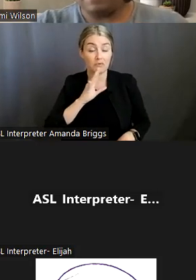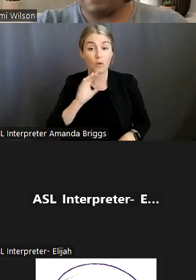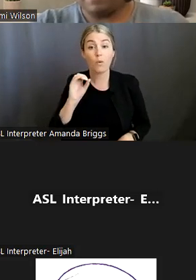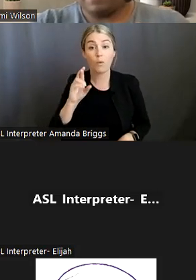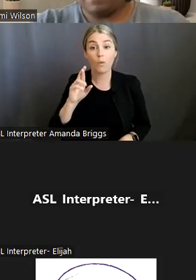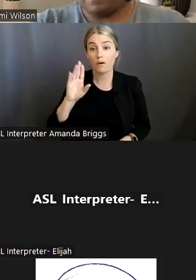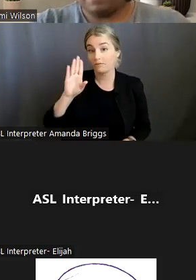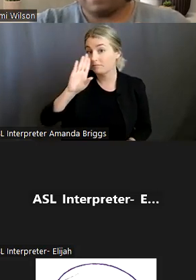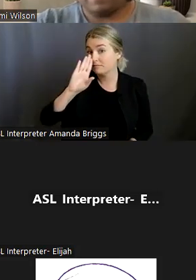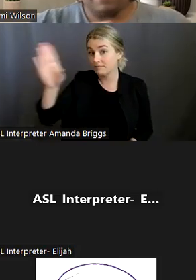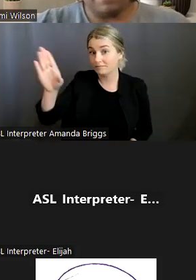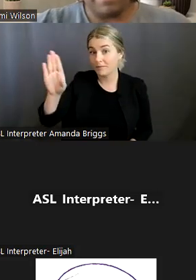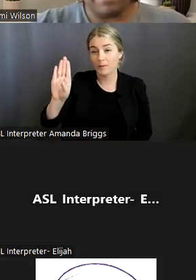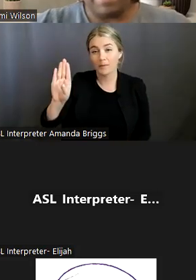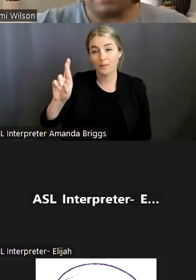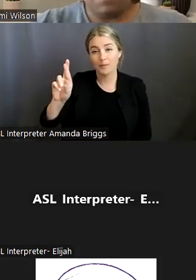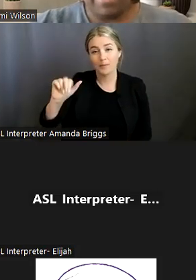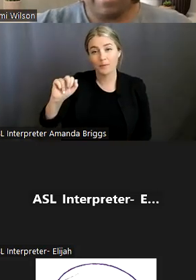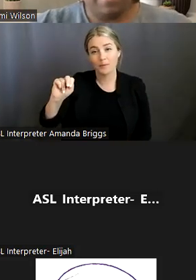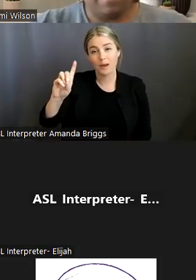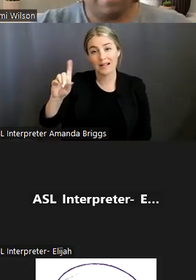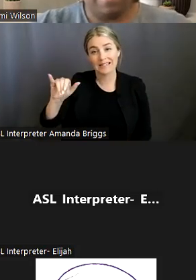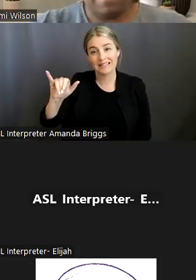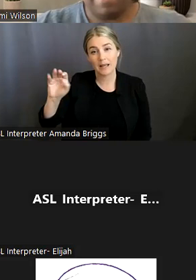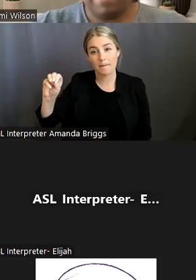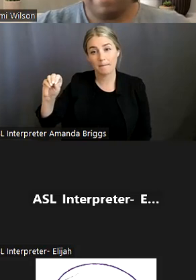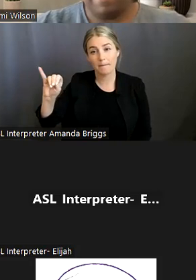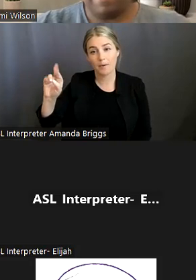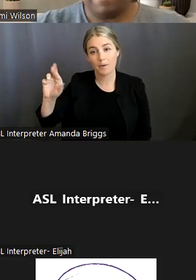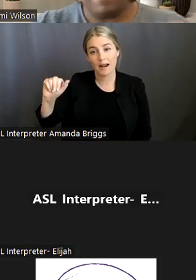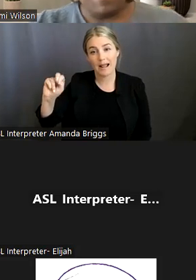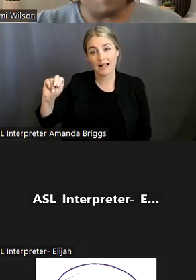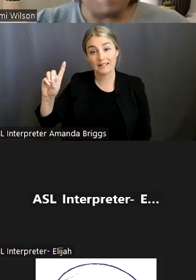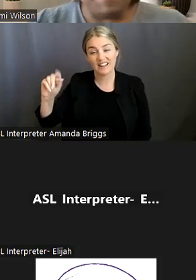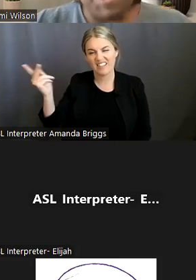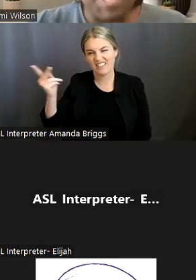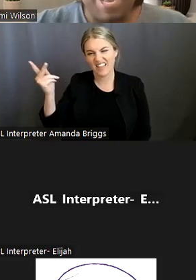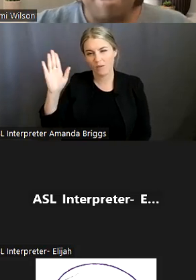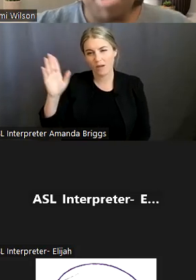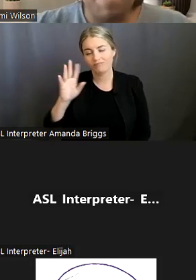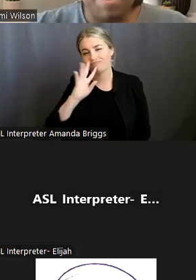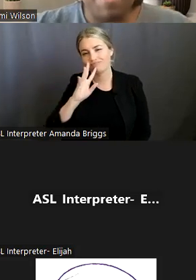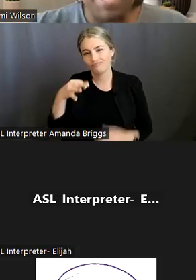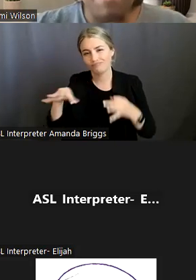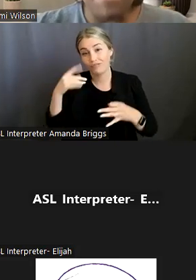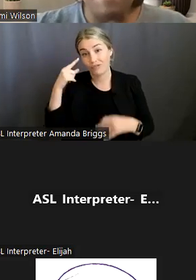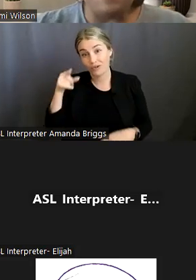and they can ask for you. Okay, alright. Well, I will keep going, and we can go to